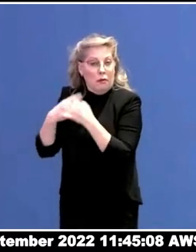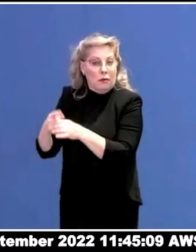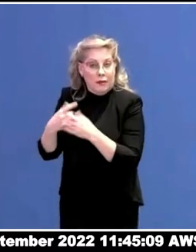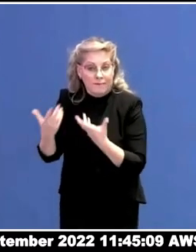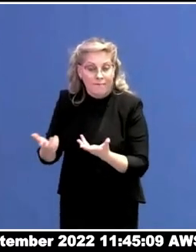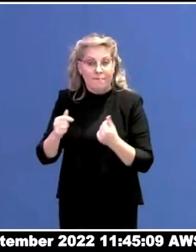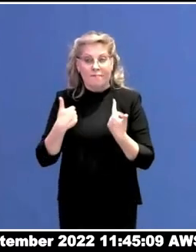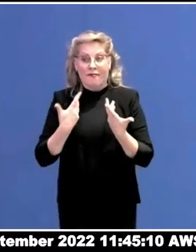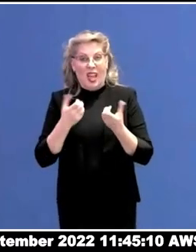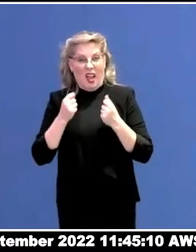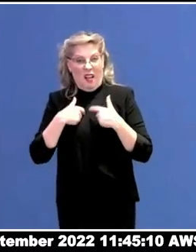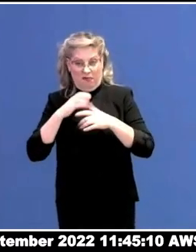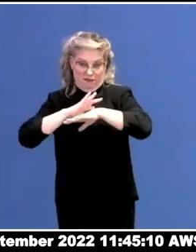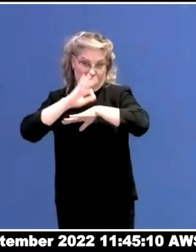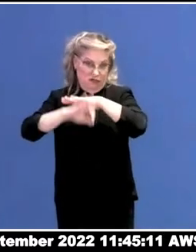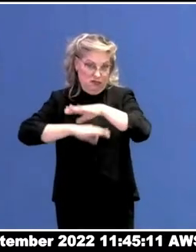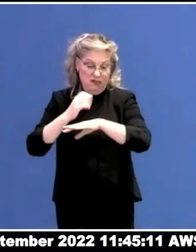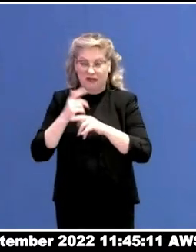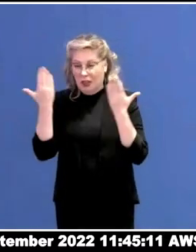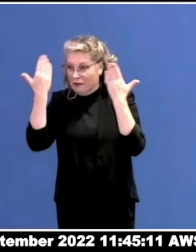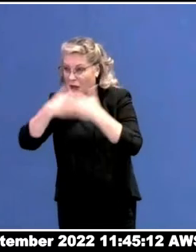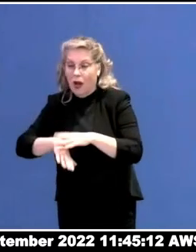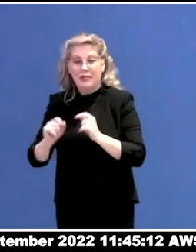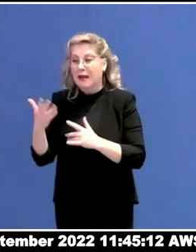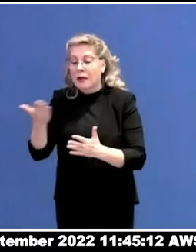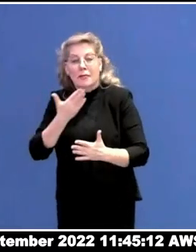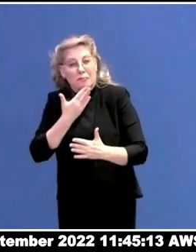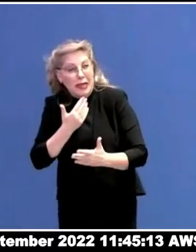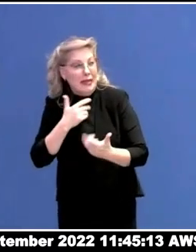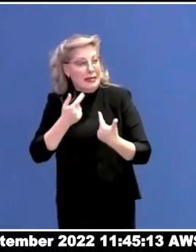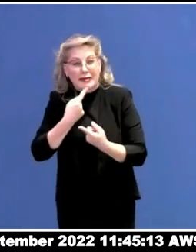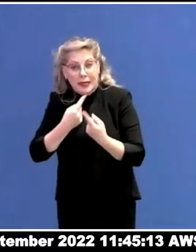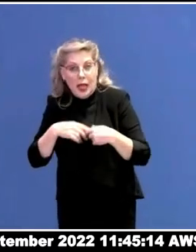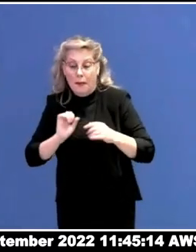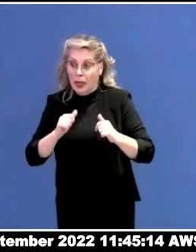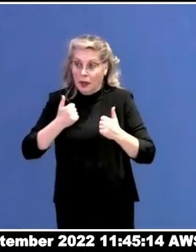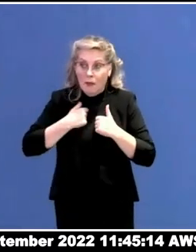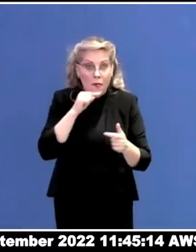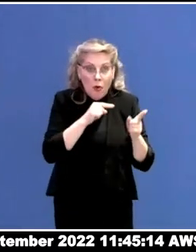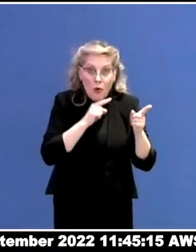runs Ngalla Maya, "What's going on with our loved one. We haven't heard nothing. We don't know if they are getting flogged.